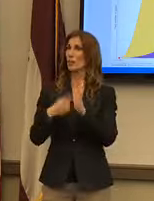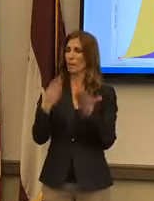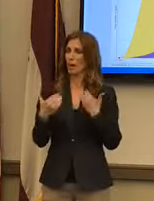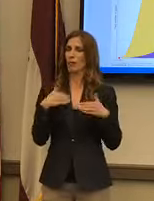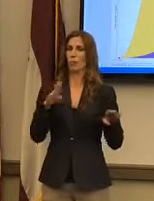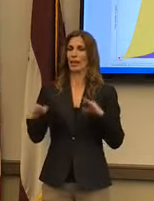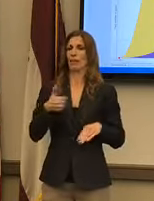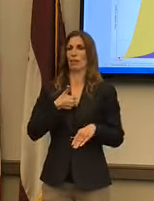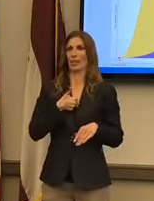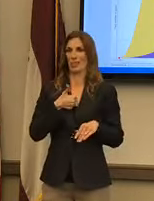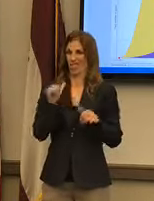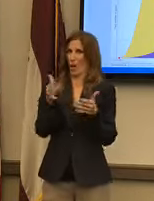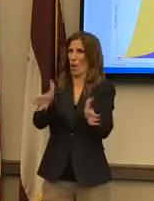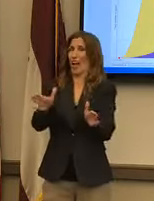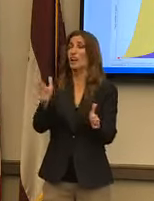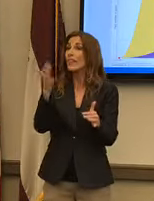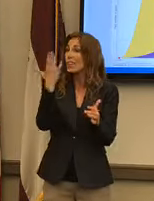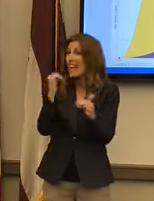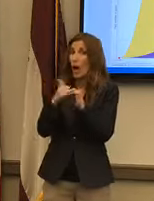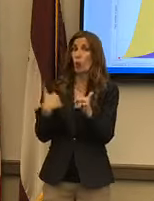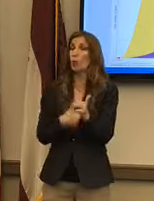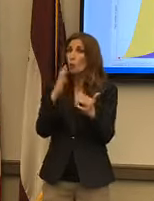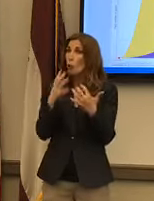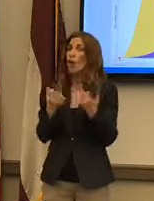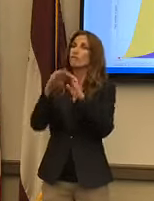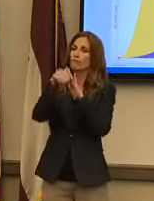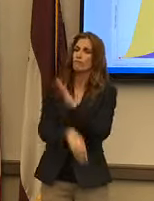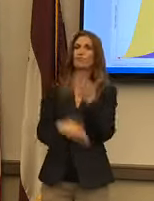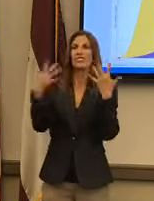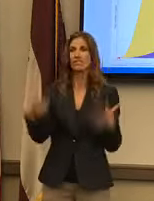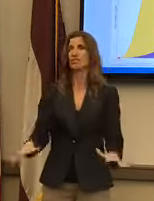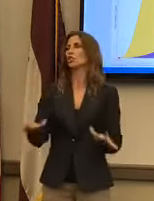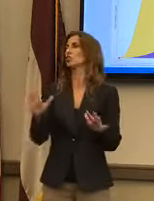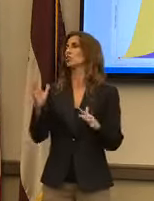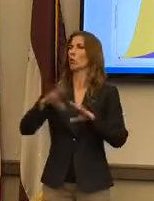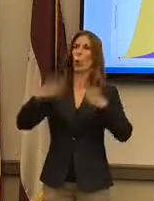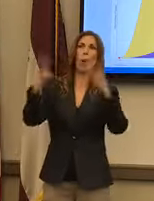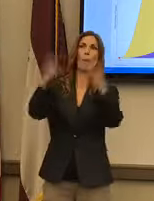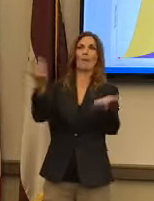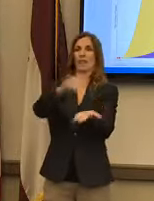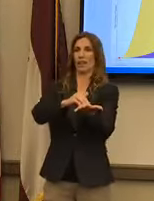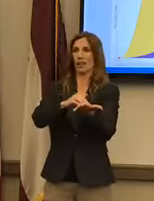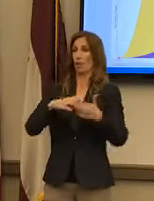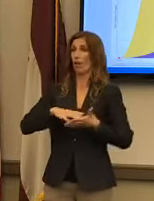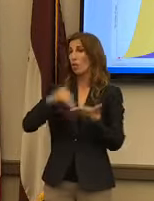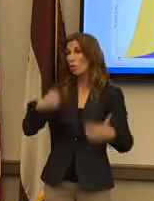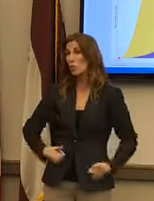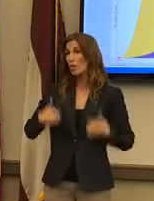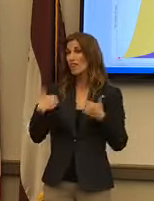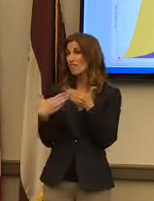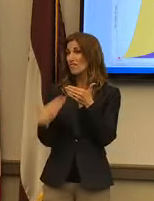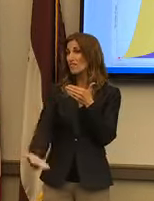that's how we get this over with that's how we get done with this and that's how we learn to live with this because this is going to be with us for